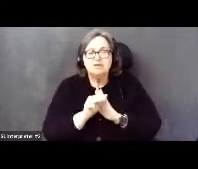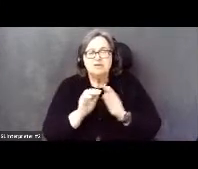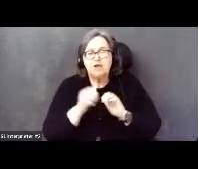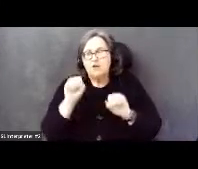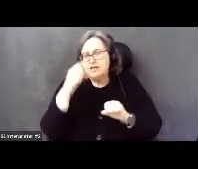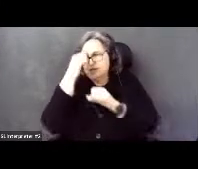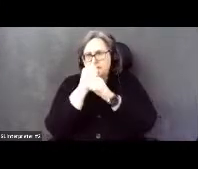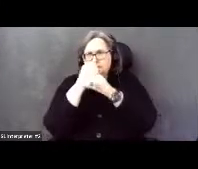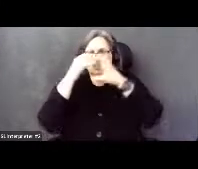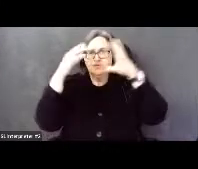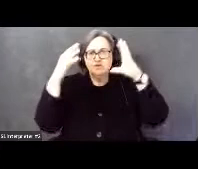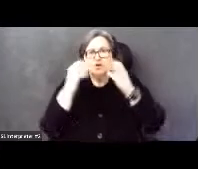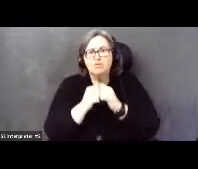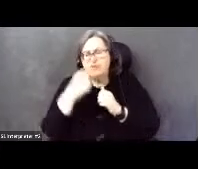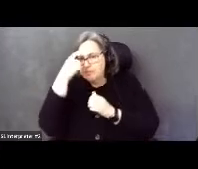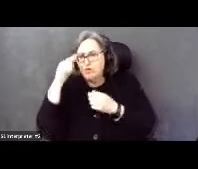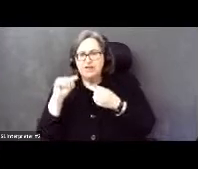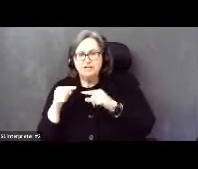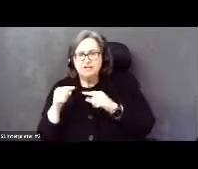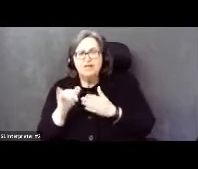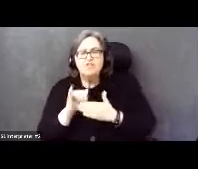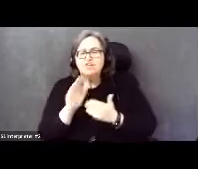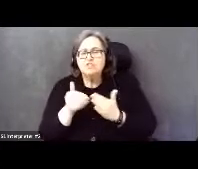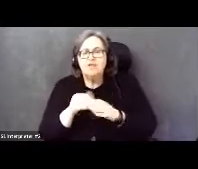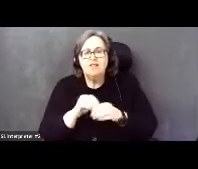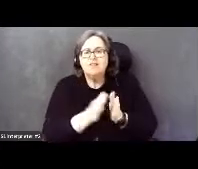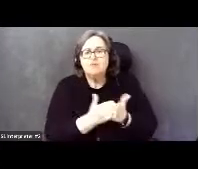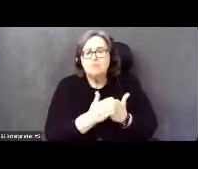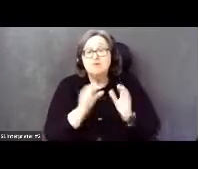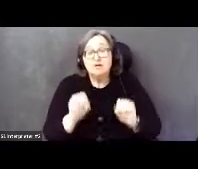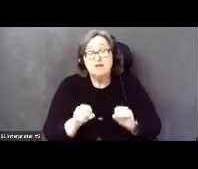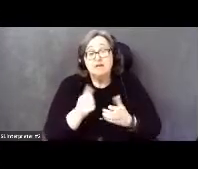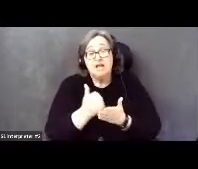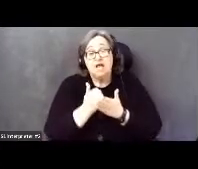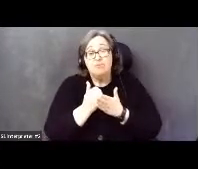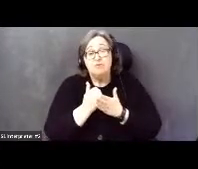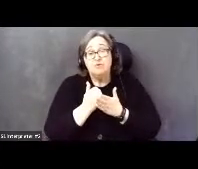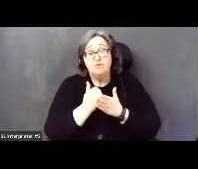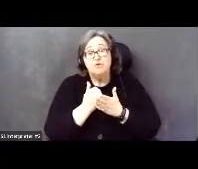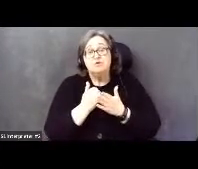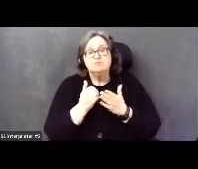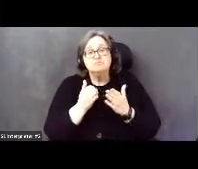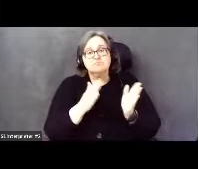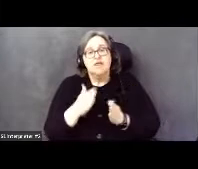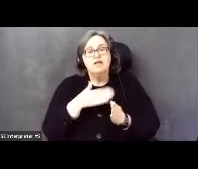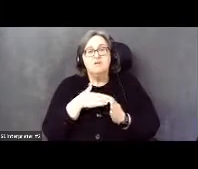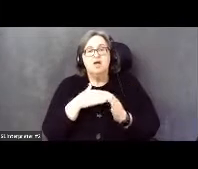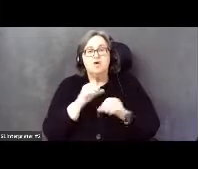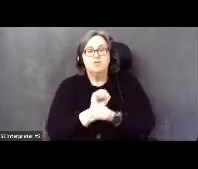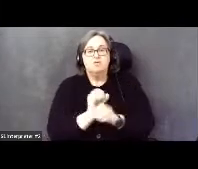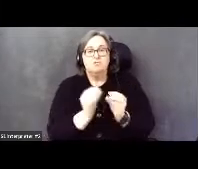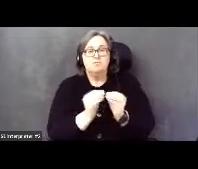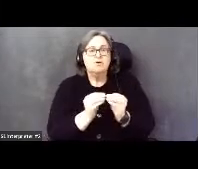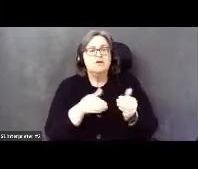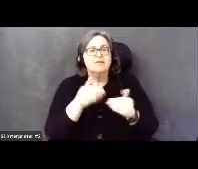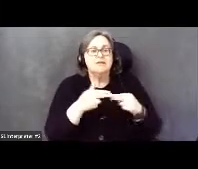it which is all in the guide can help me further plan my work. Moving on to the next slide.